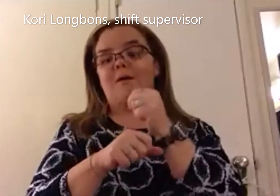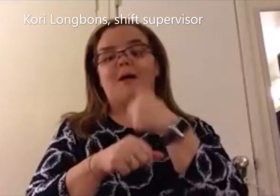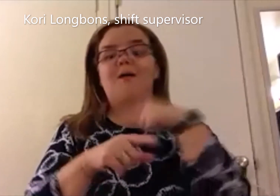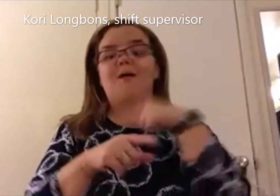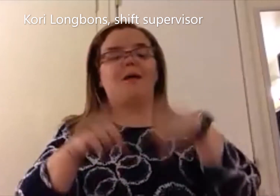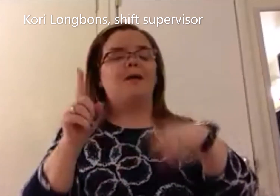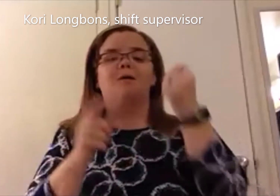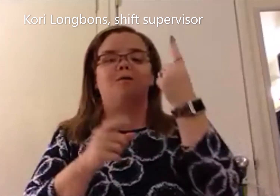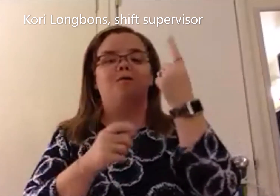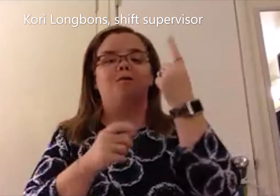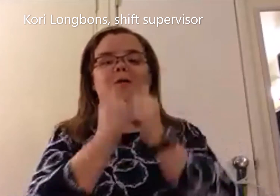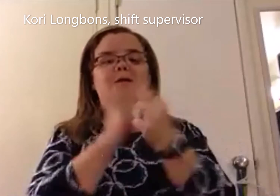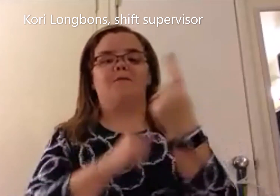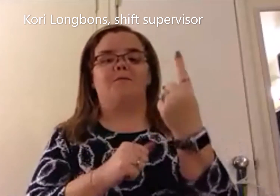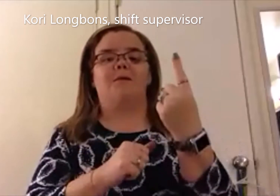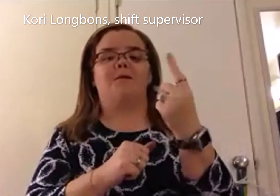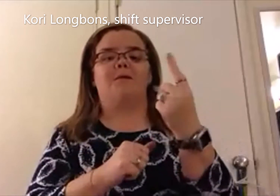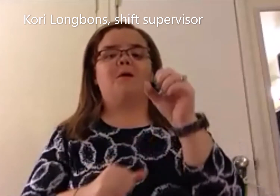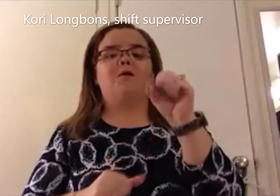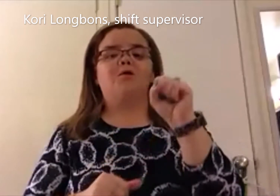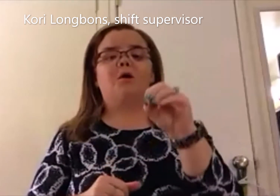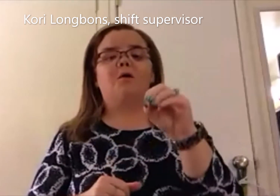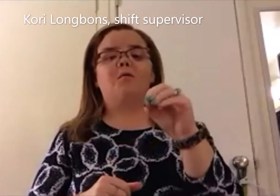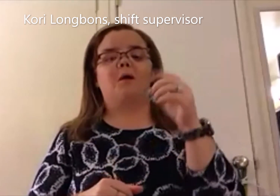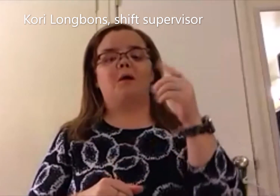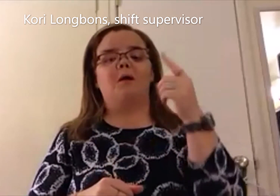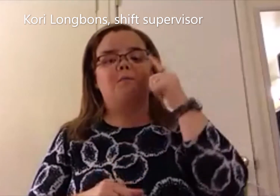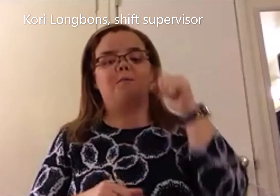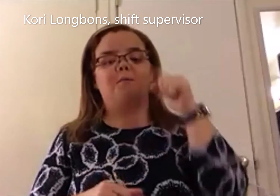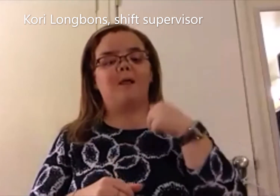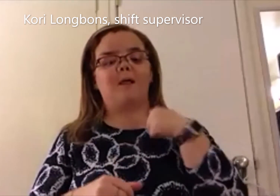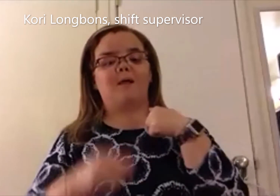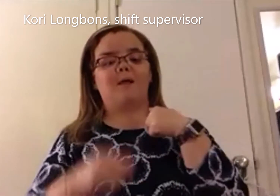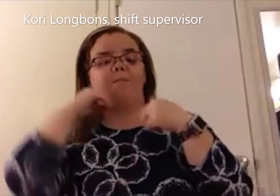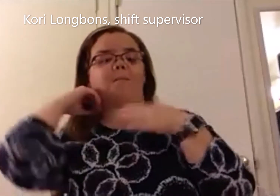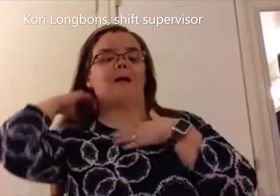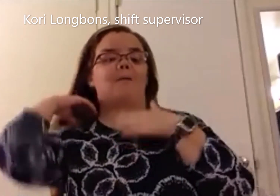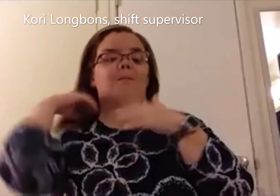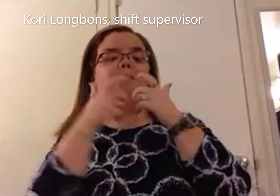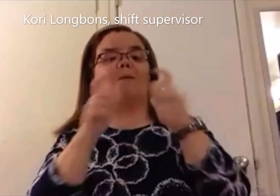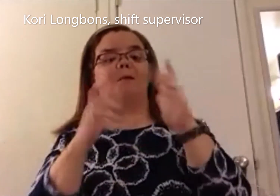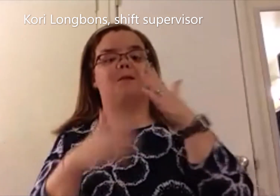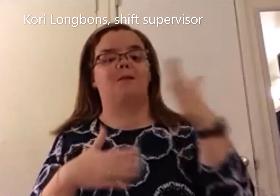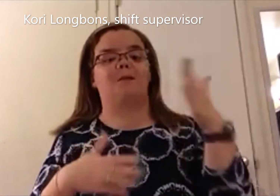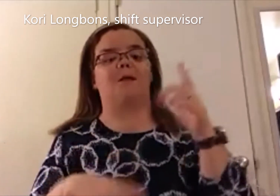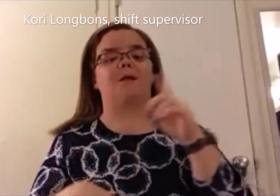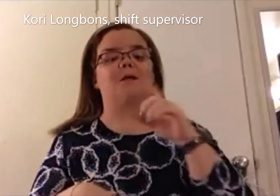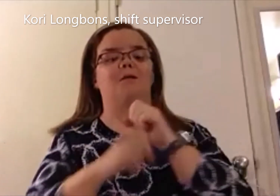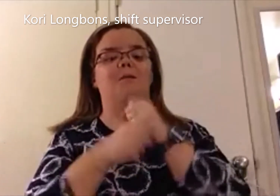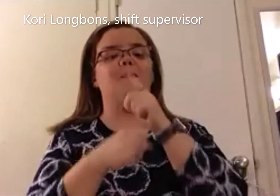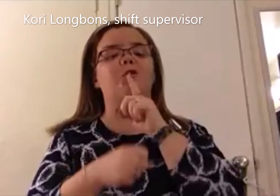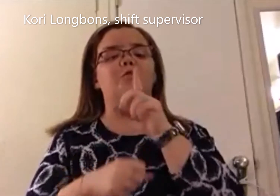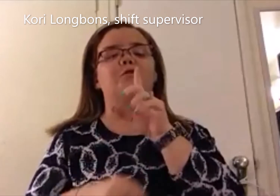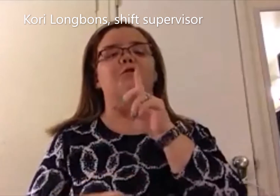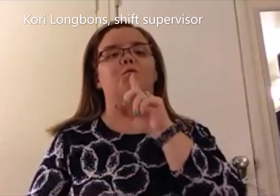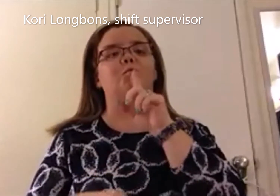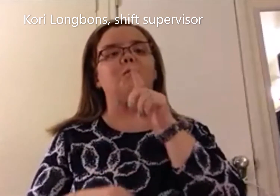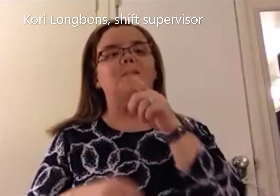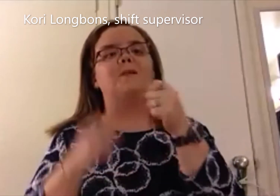can't understand everyone so for me my my biggest thing is to make sure you're really